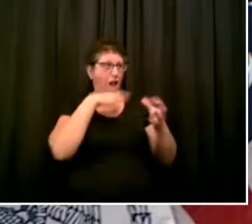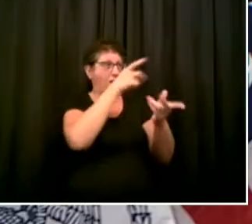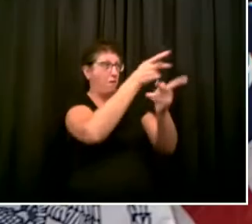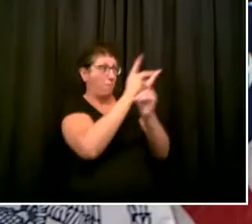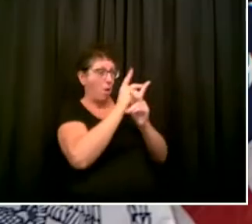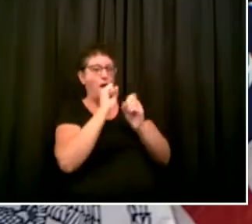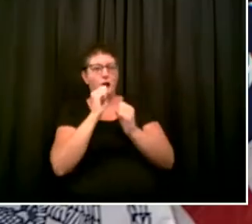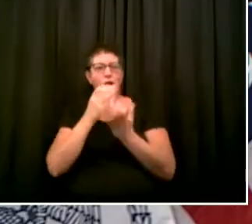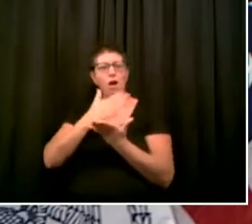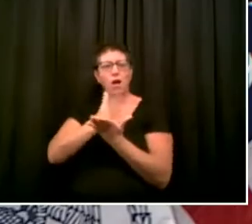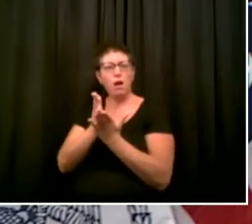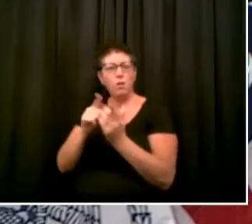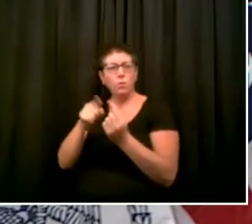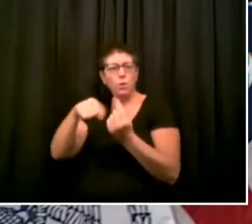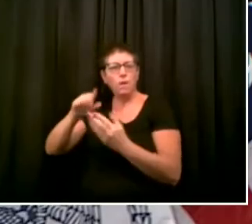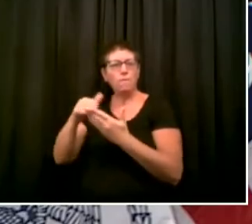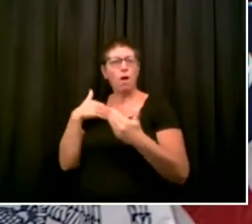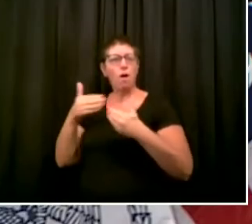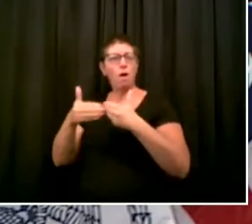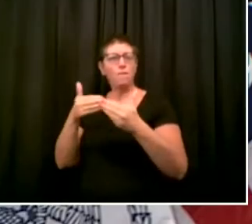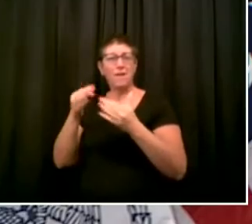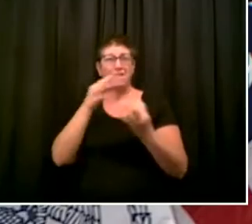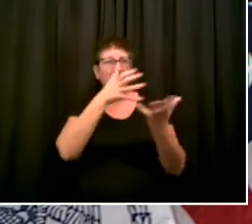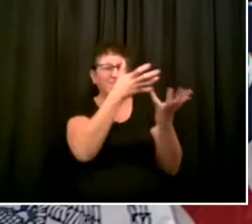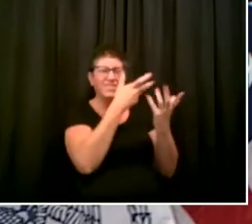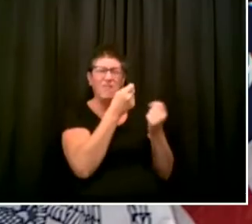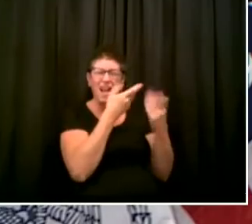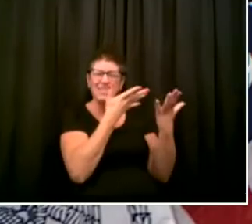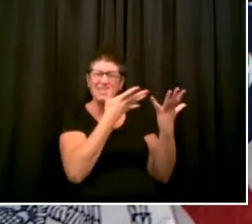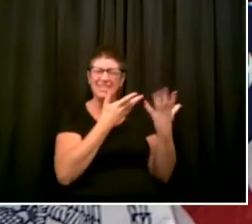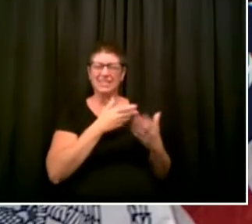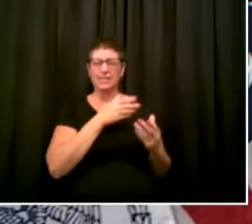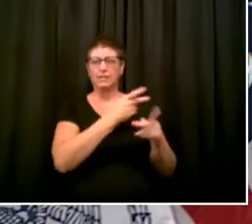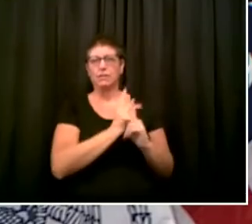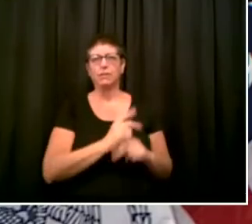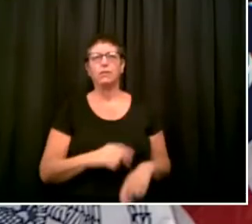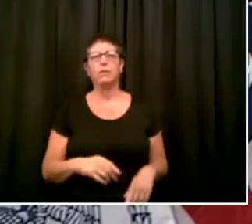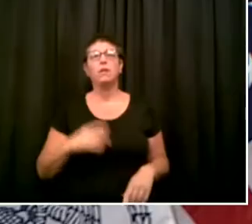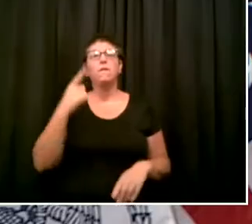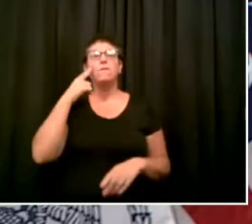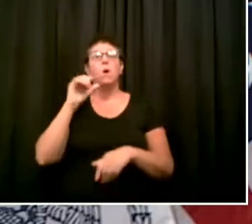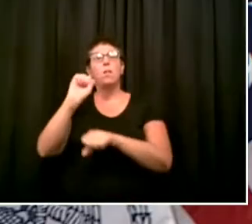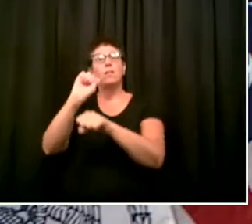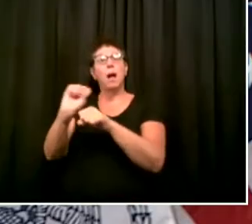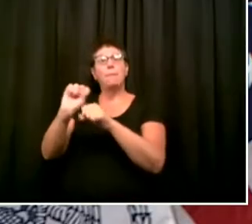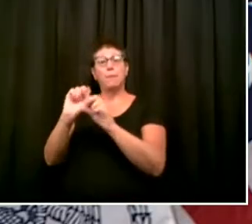THAT HAS TO BE ACTED ON VERY, VERY QUICKLY. SO, WHAT I'VE SAID TO OUR COLLEAGUES IN THE MUNICIPAL